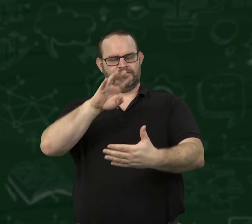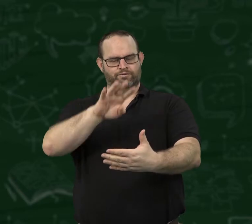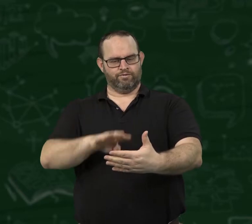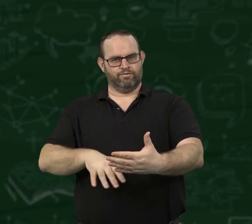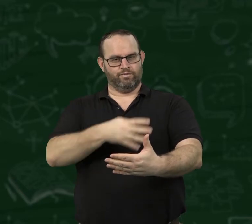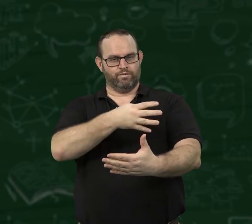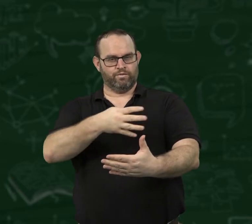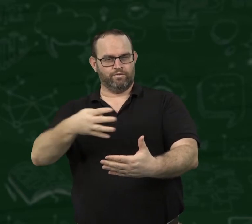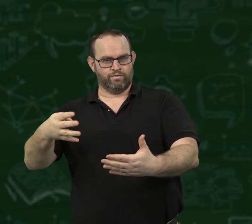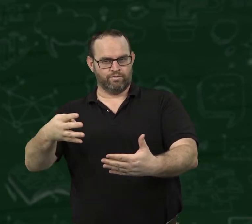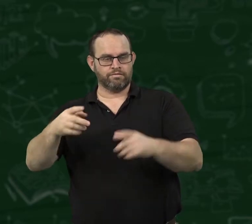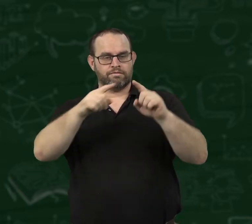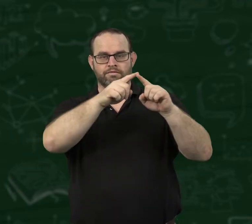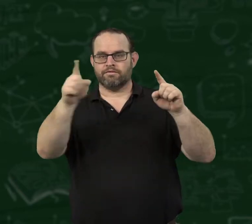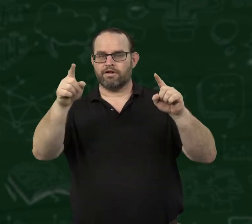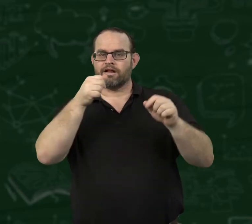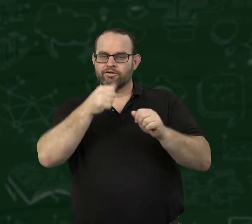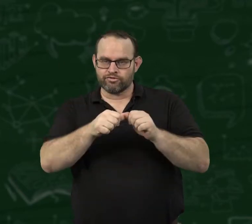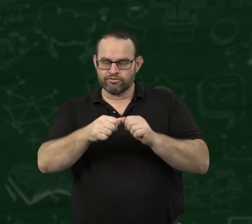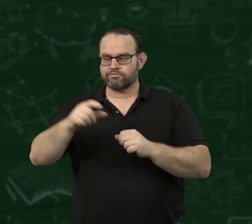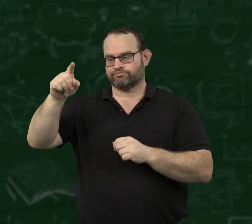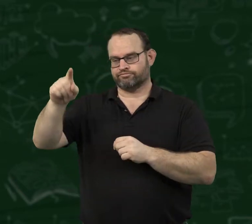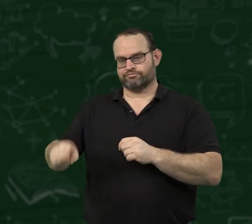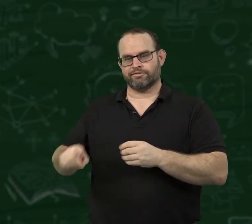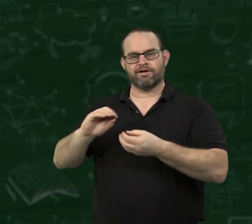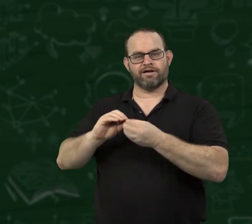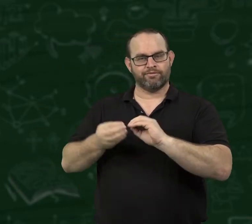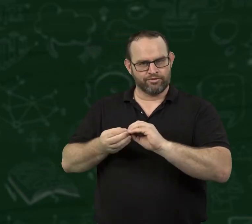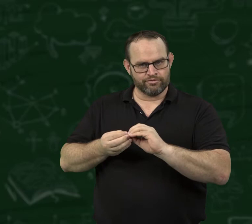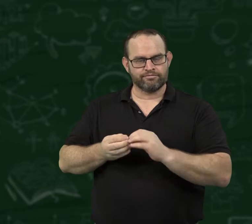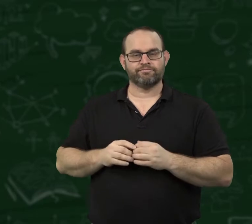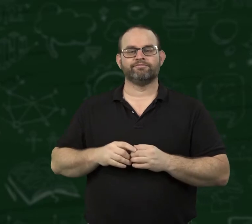The map is a grid with letters running along the top and numbers down the side.